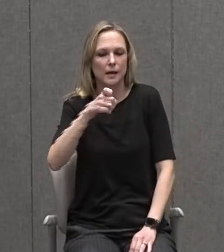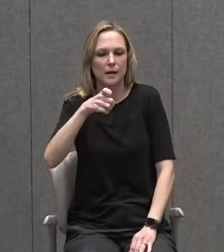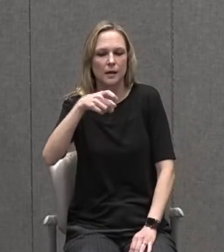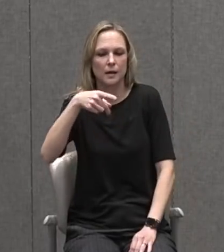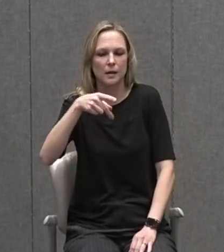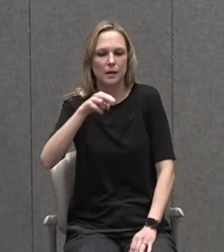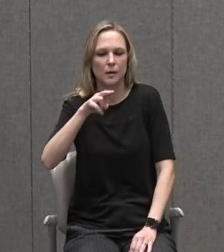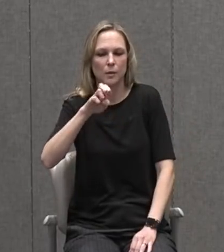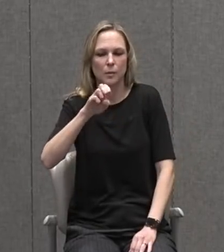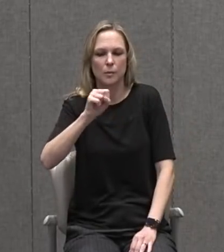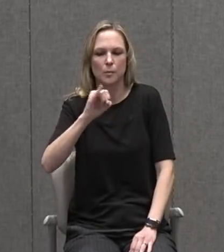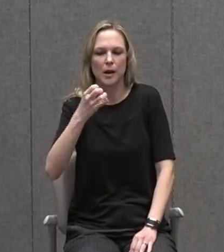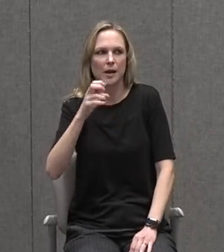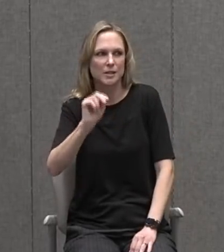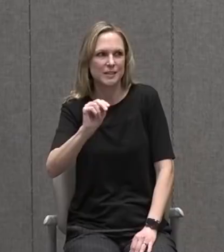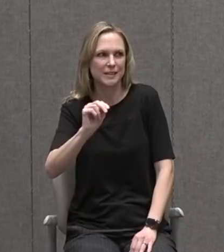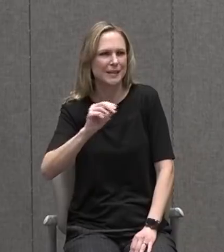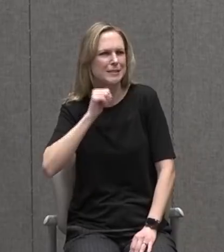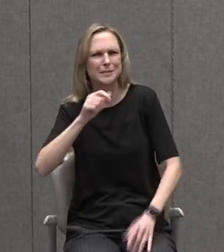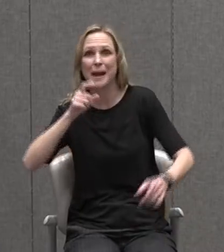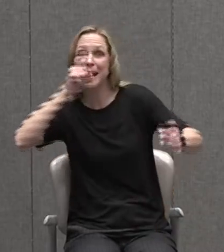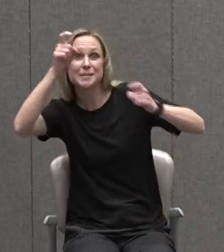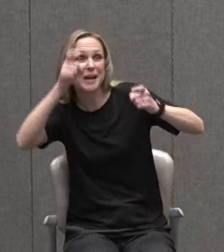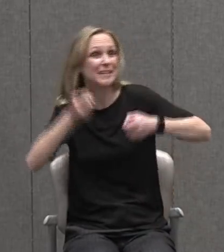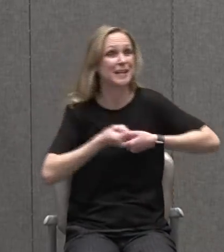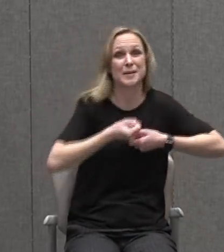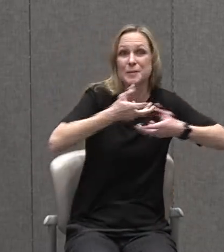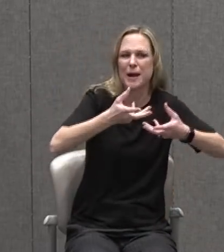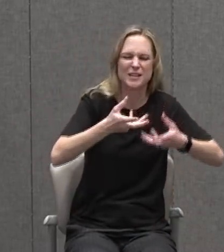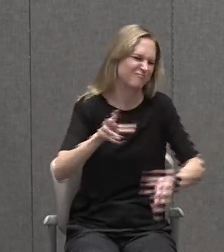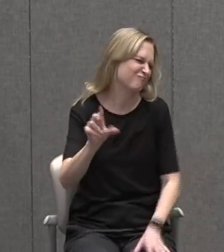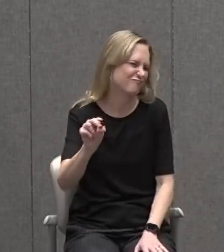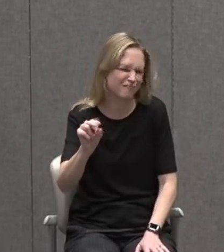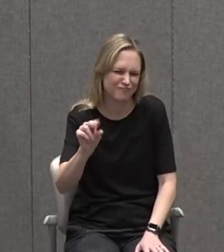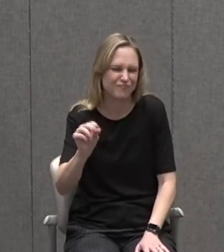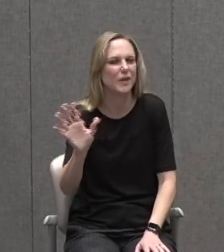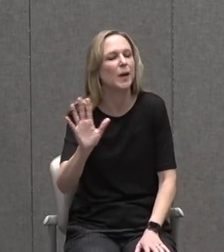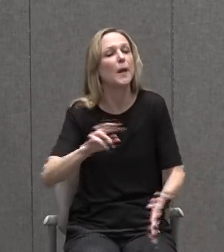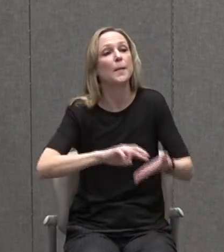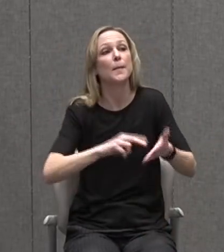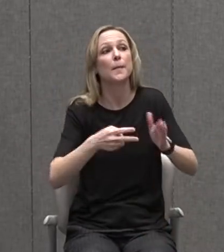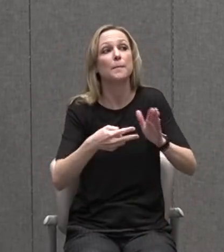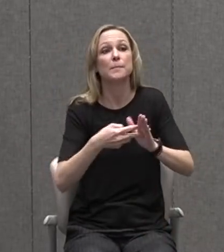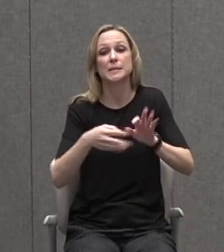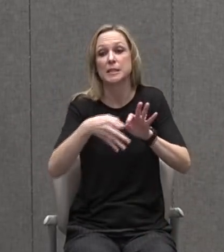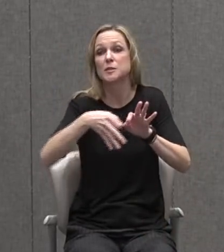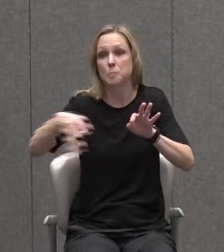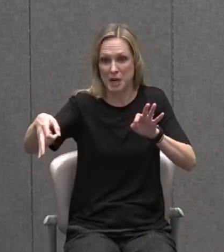We're not talking about expression in, express yourself, no we're talking mathematical language now.